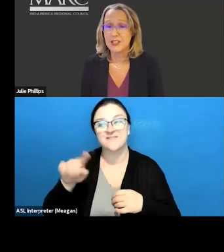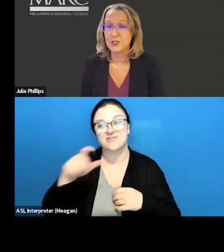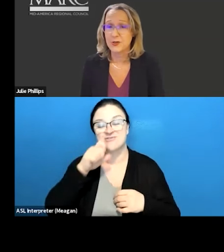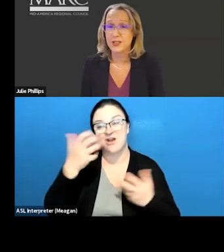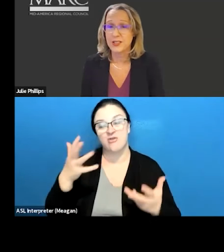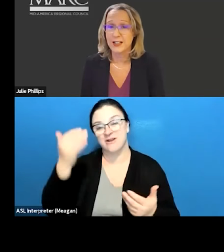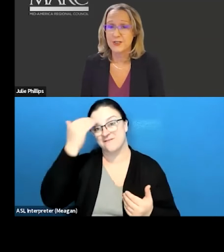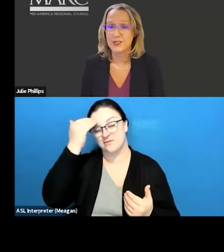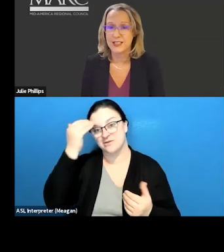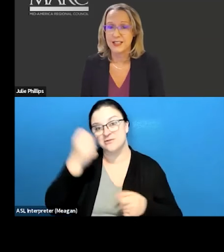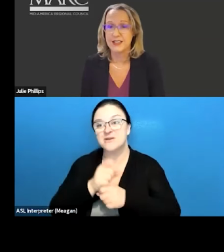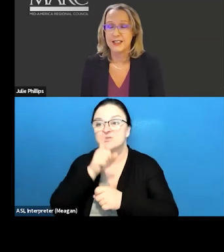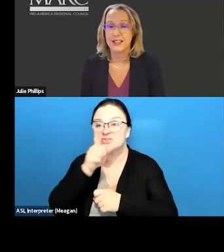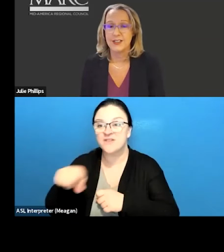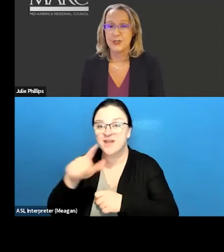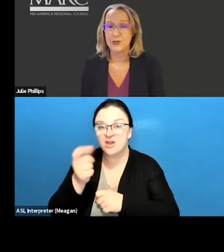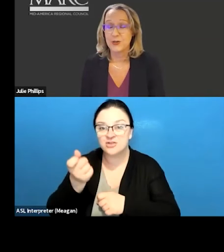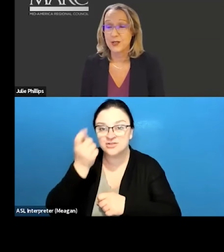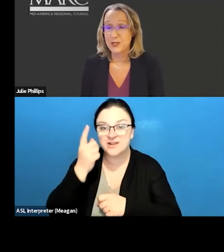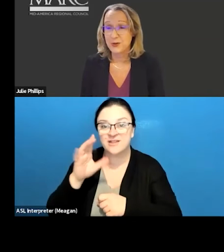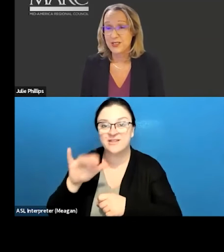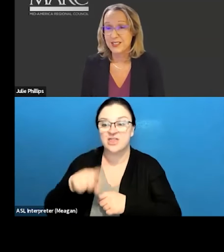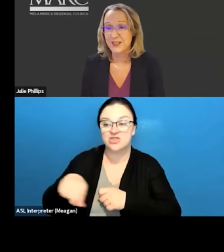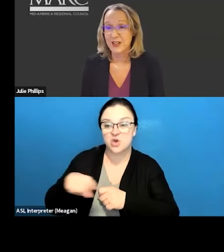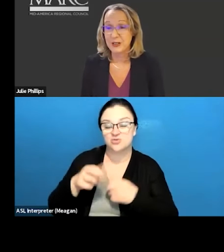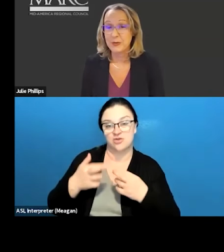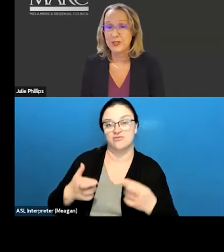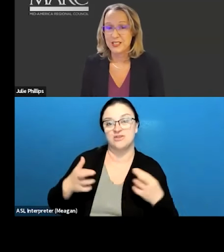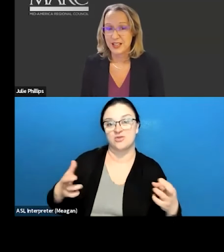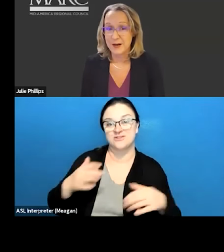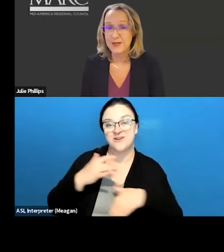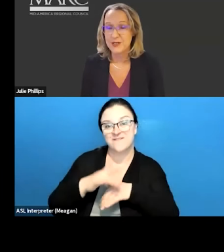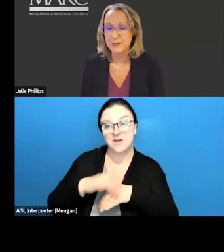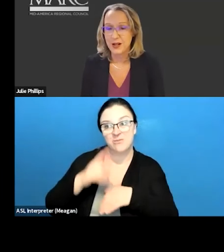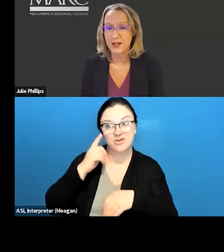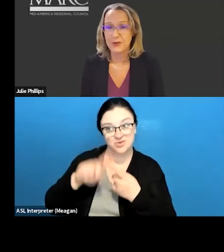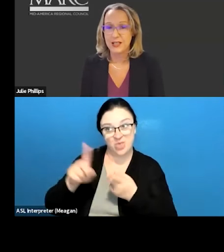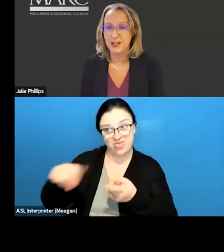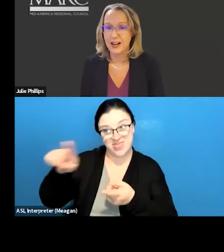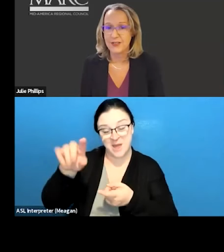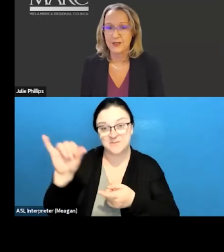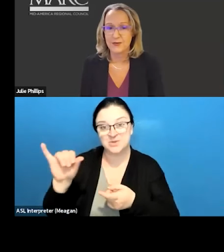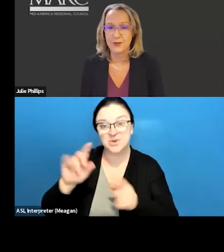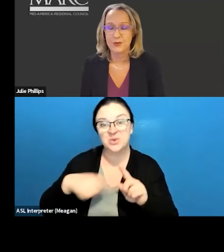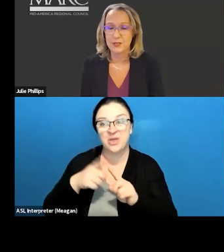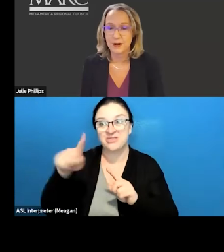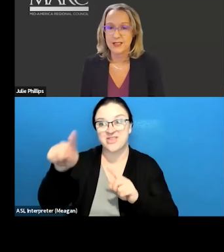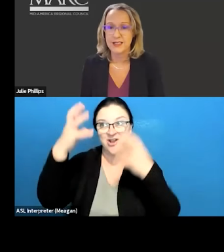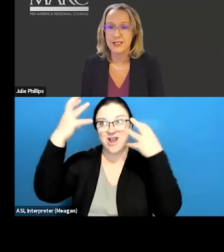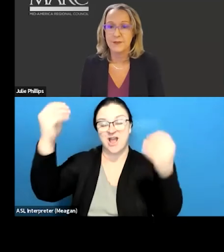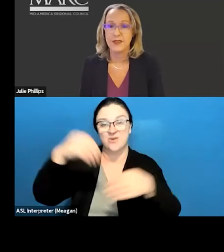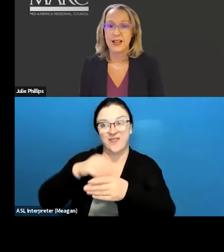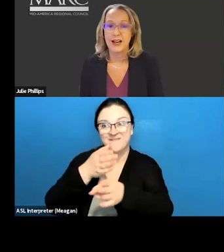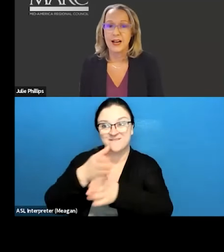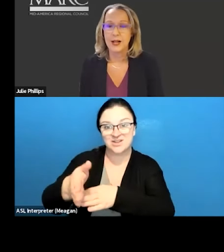Making sure that they understand that those are resources available to them as well when they are out in the field responding,